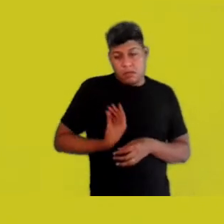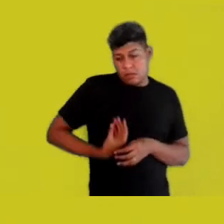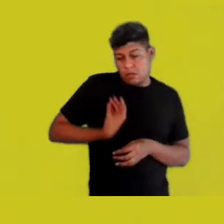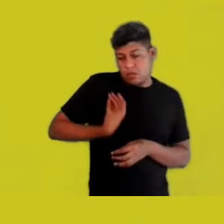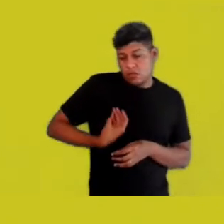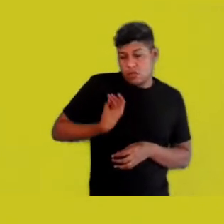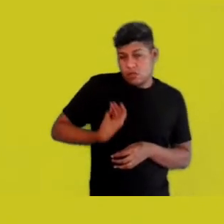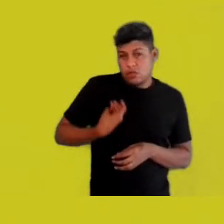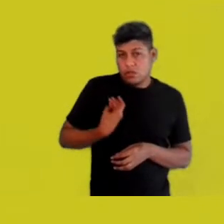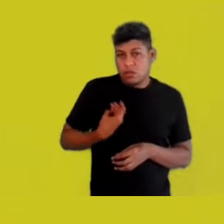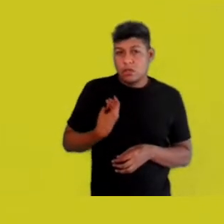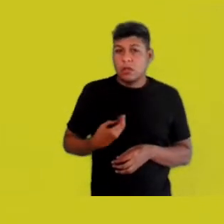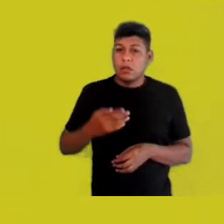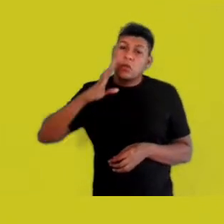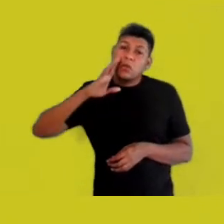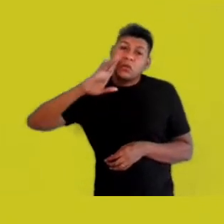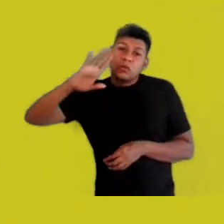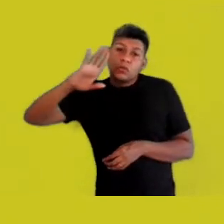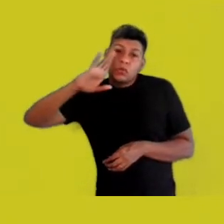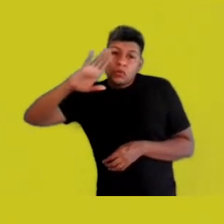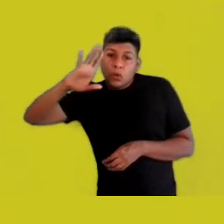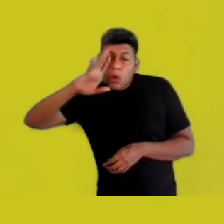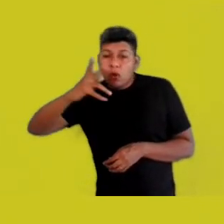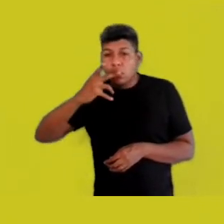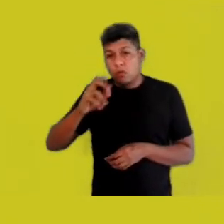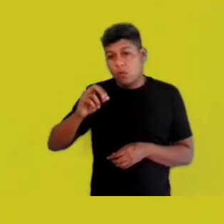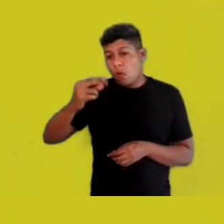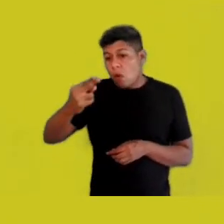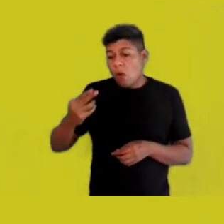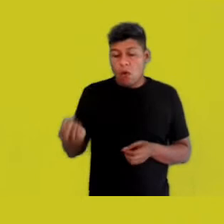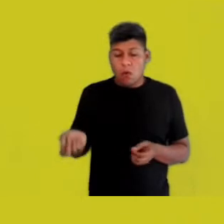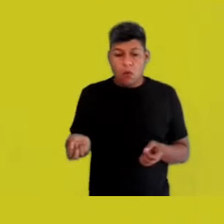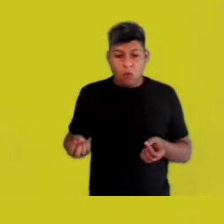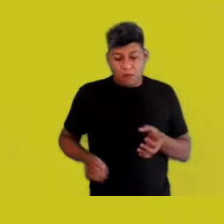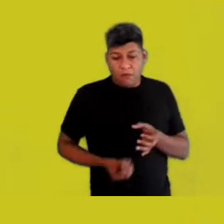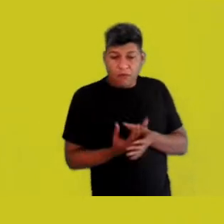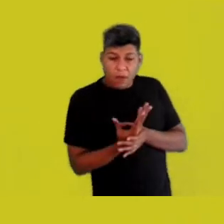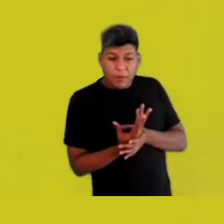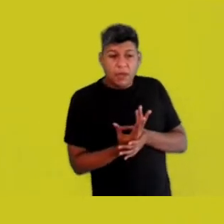of a fantasy that is a feat, a feature, a fabrication. Fictitious.